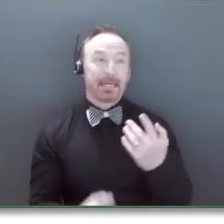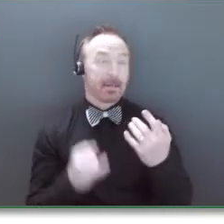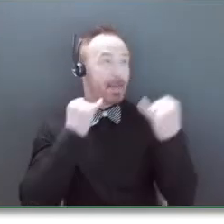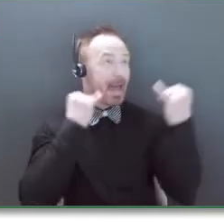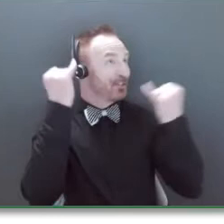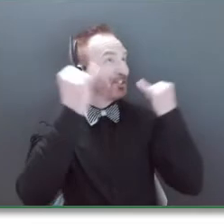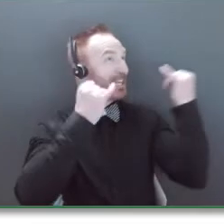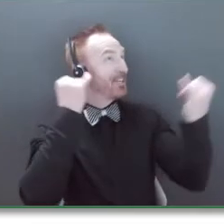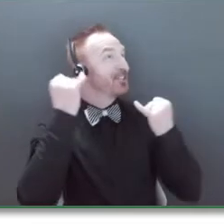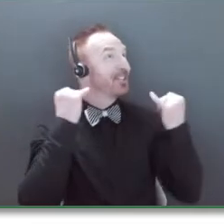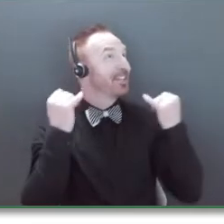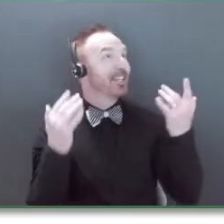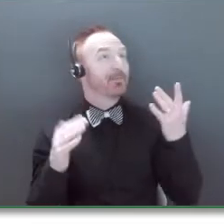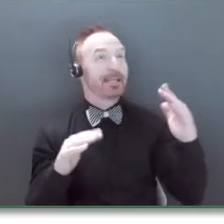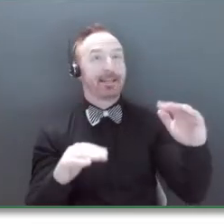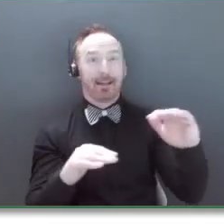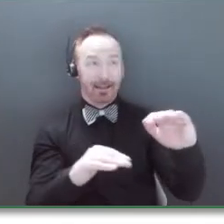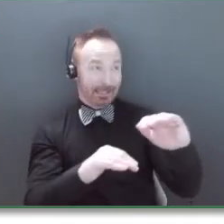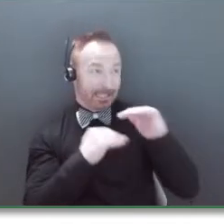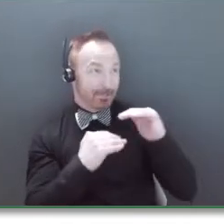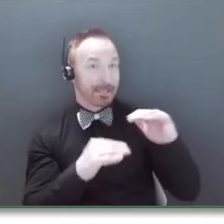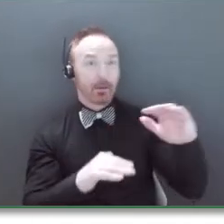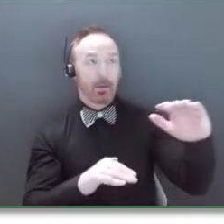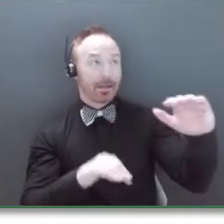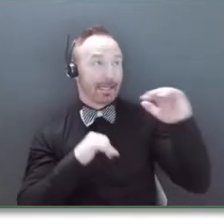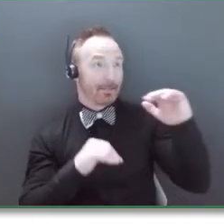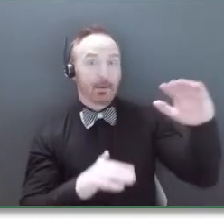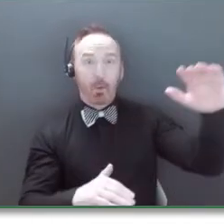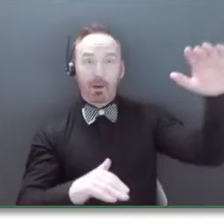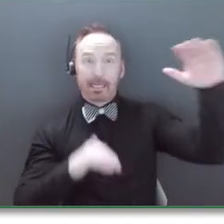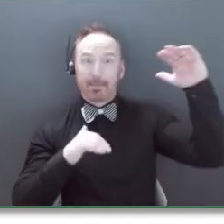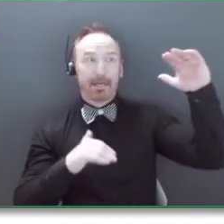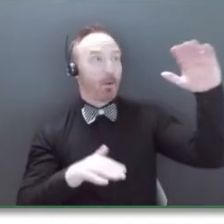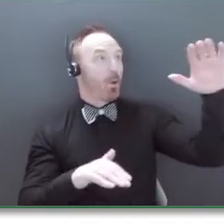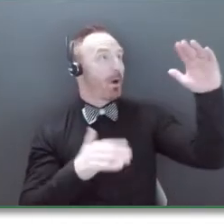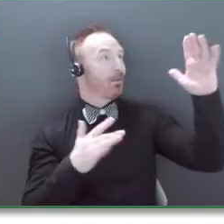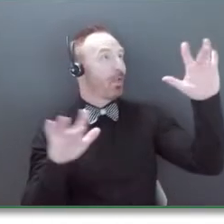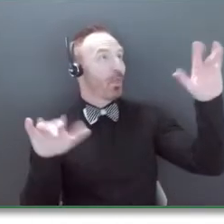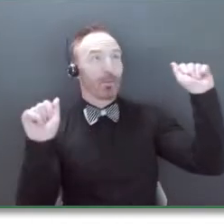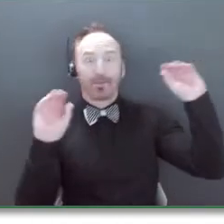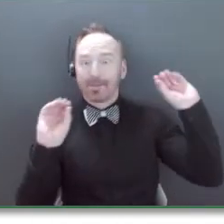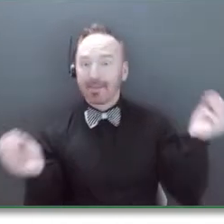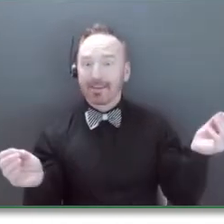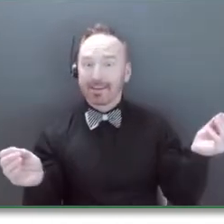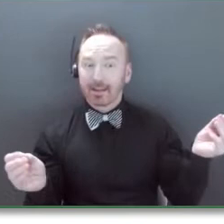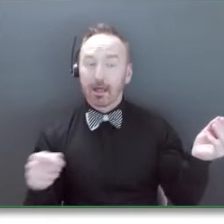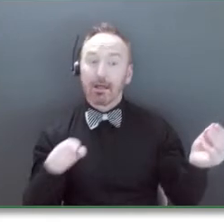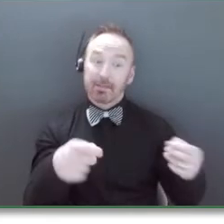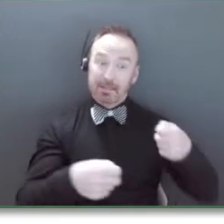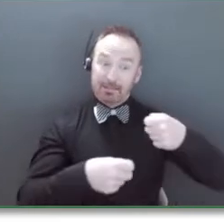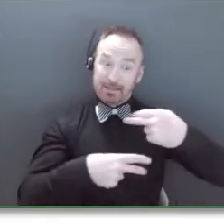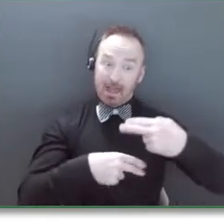put this slide in as a bit of of humor. I don't advocate